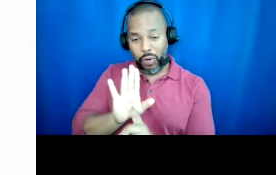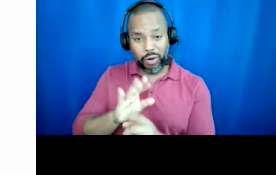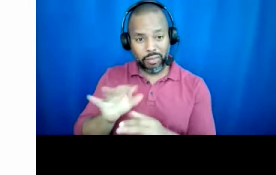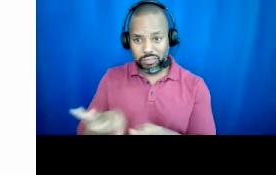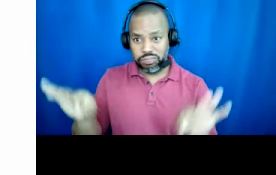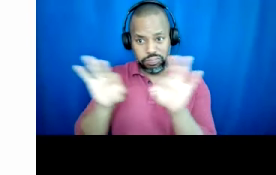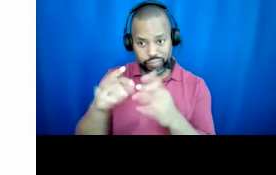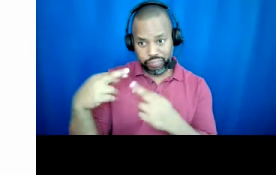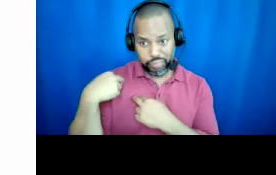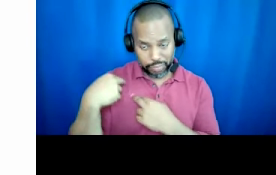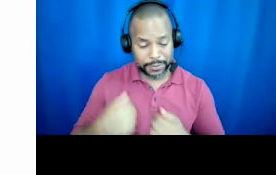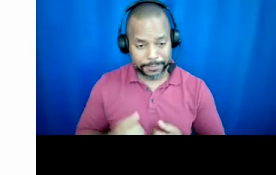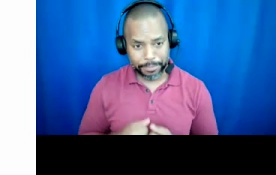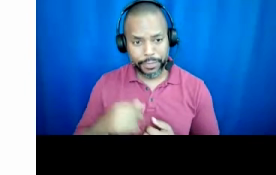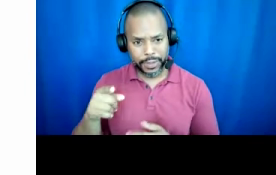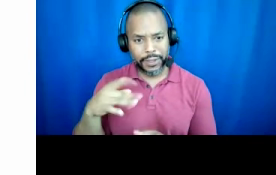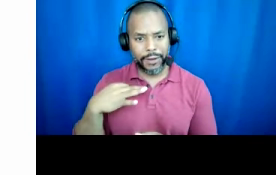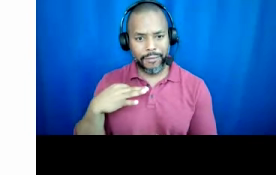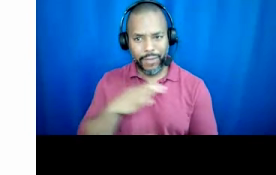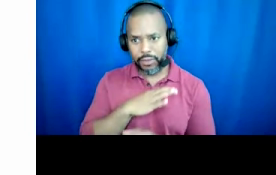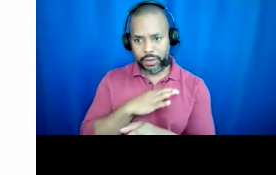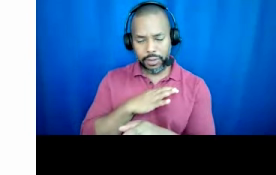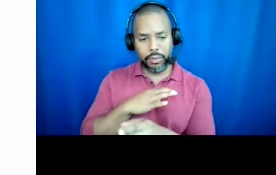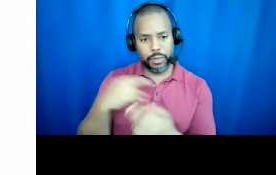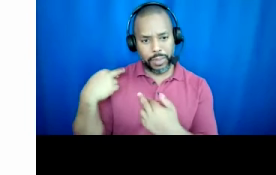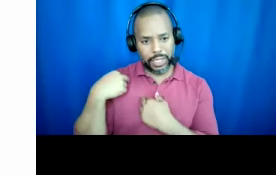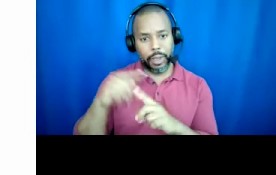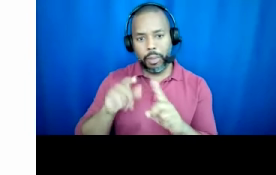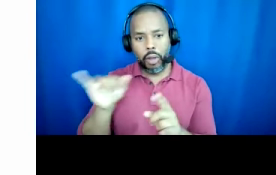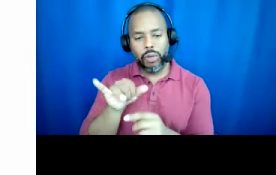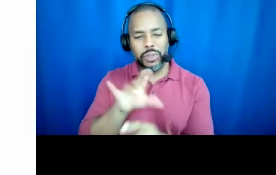But she sits in a very important space in terms of making sure that our kind